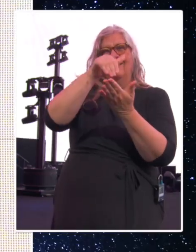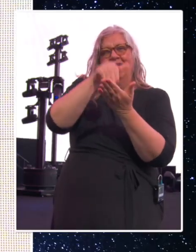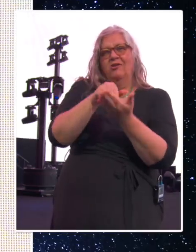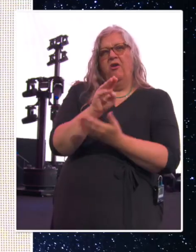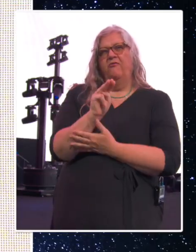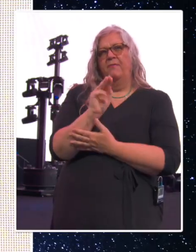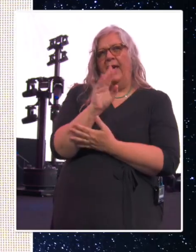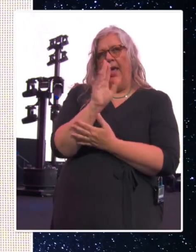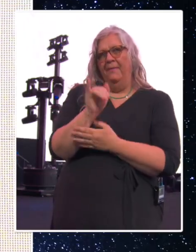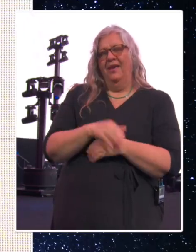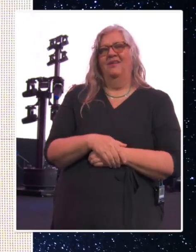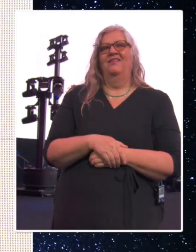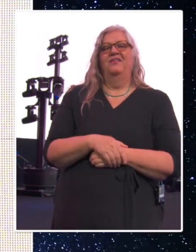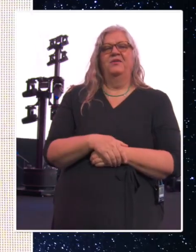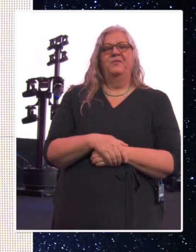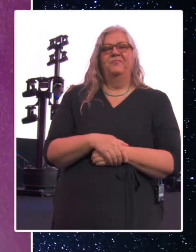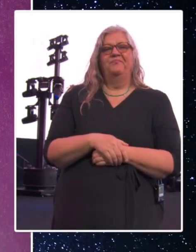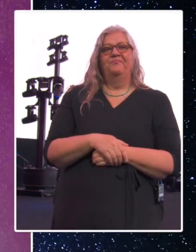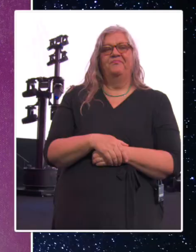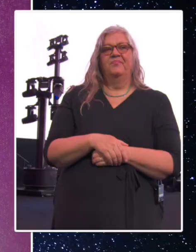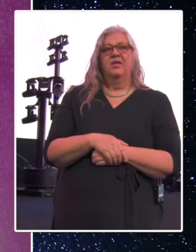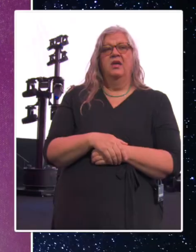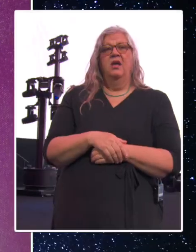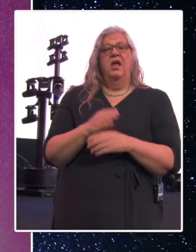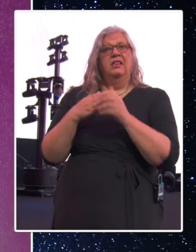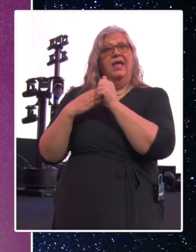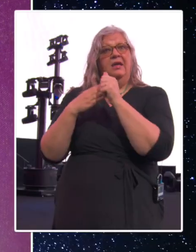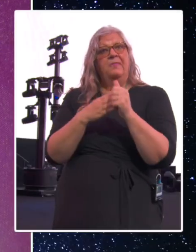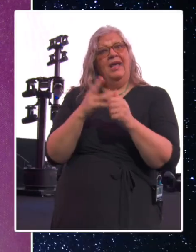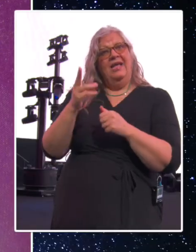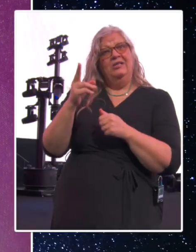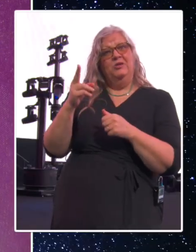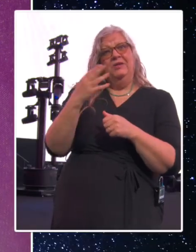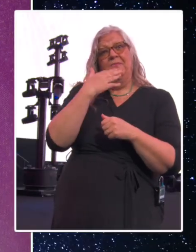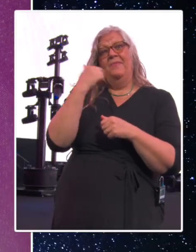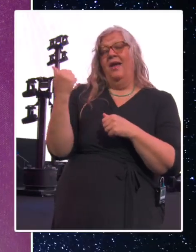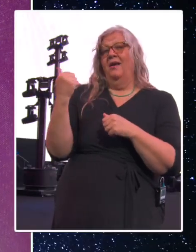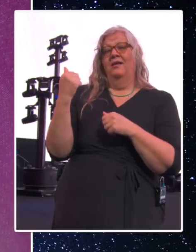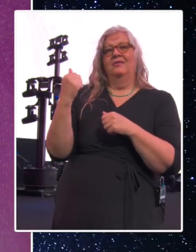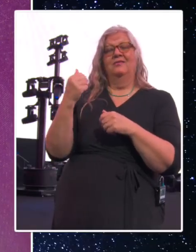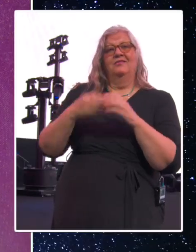Led by history's best soccer player, no doubt, Lionel Messi,